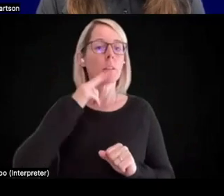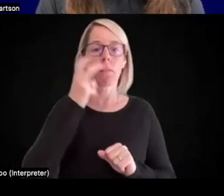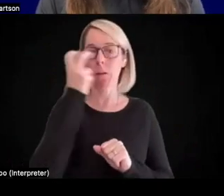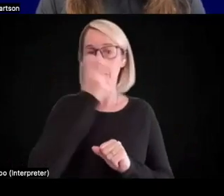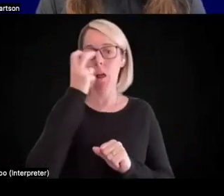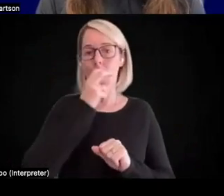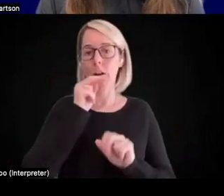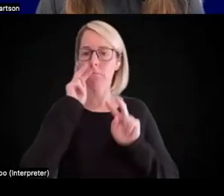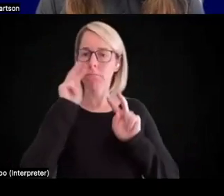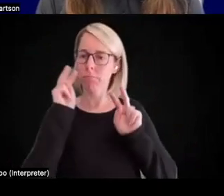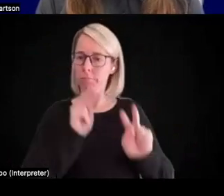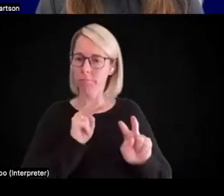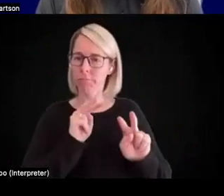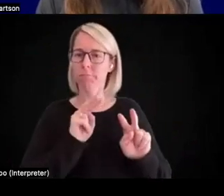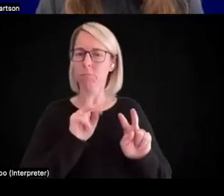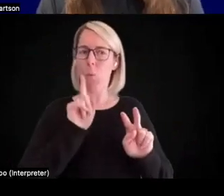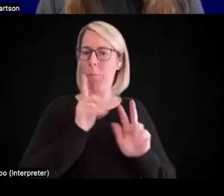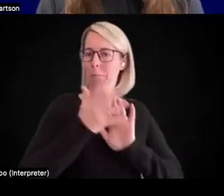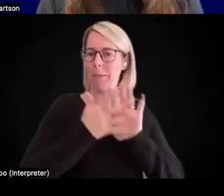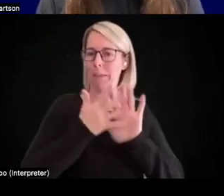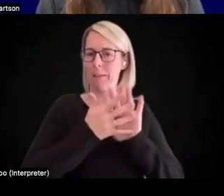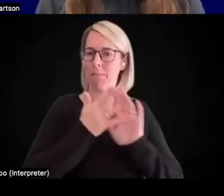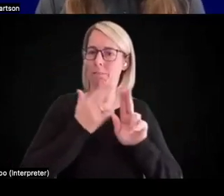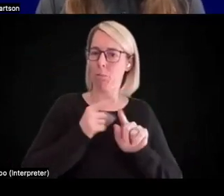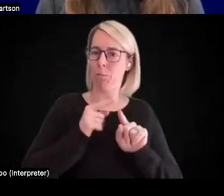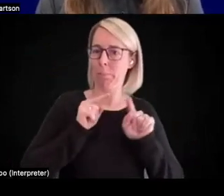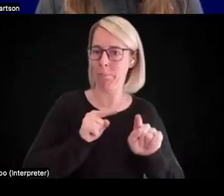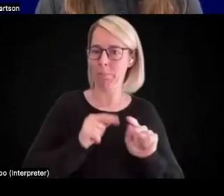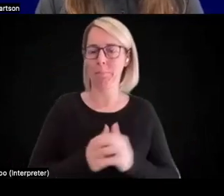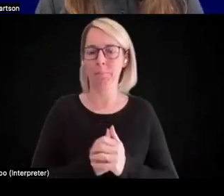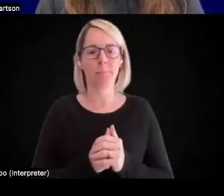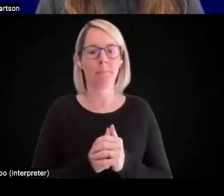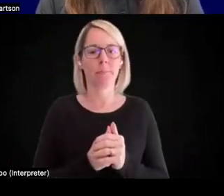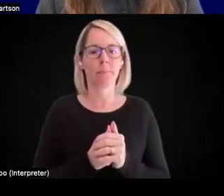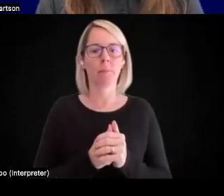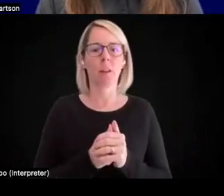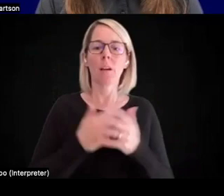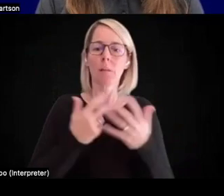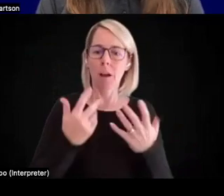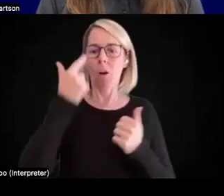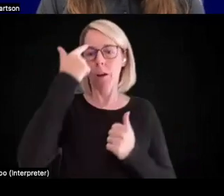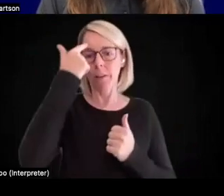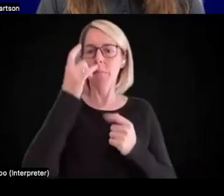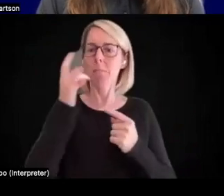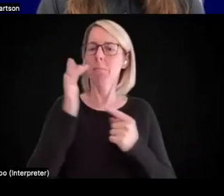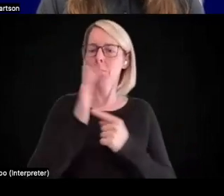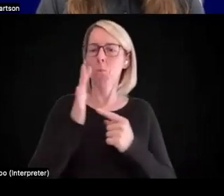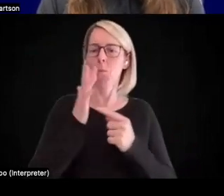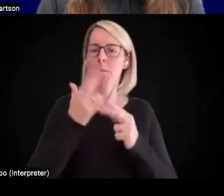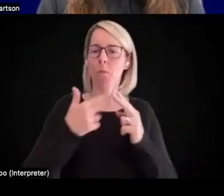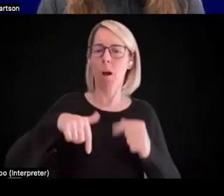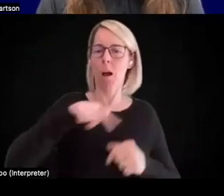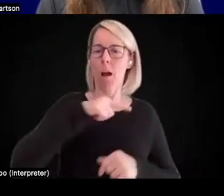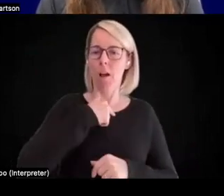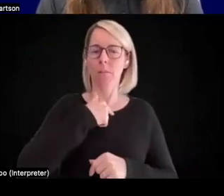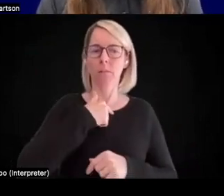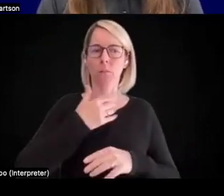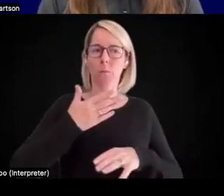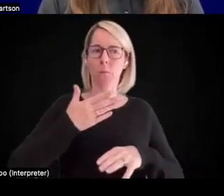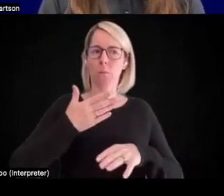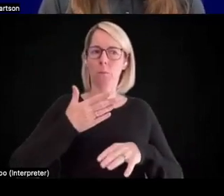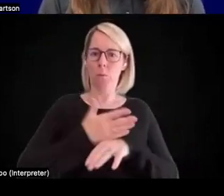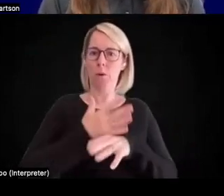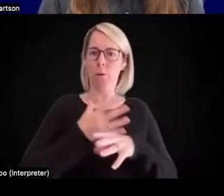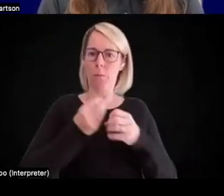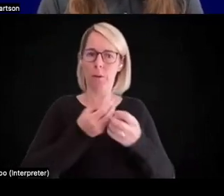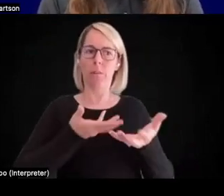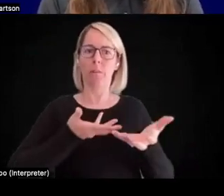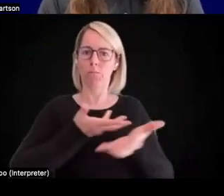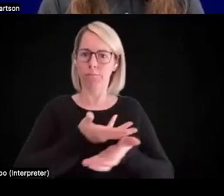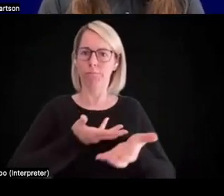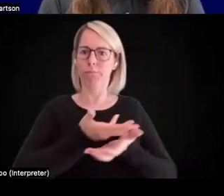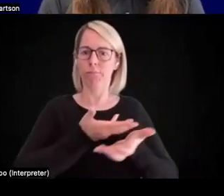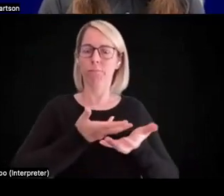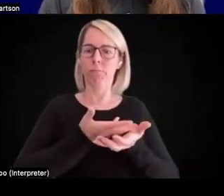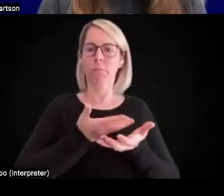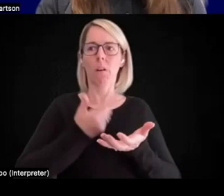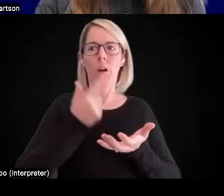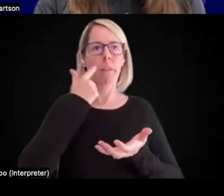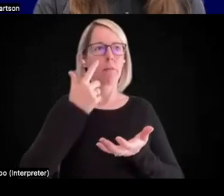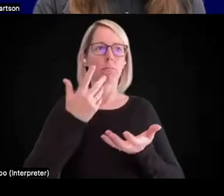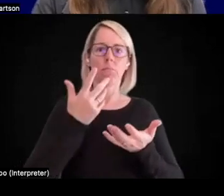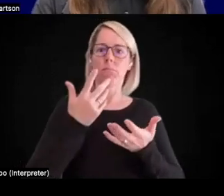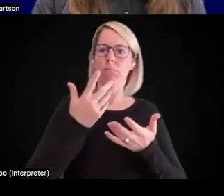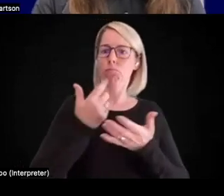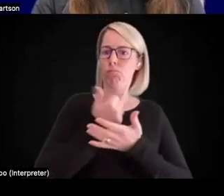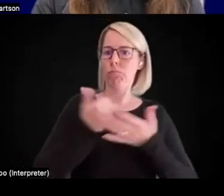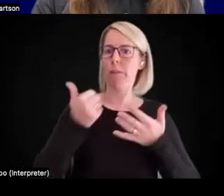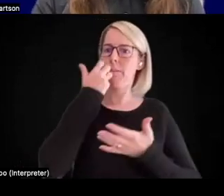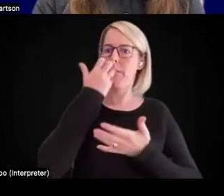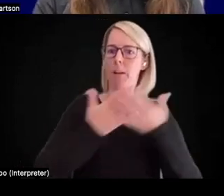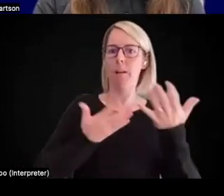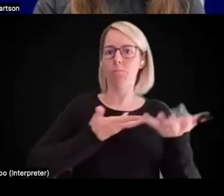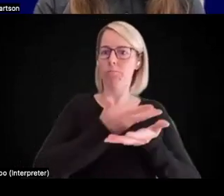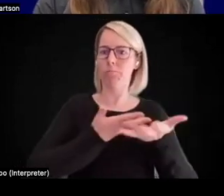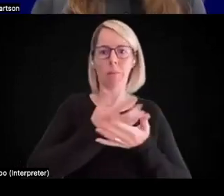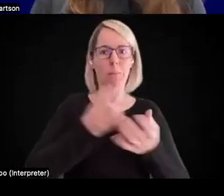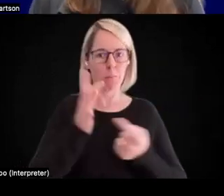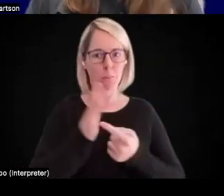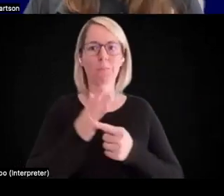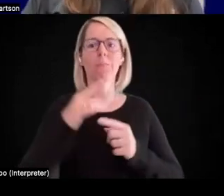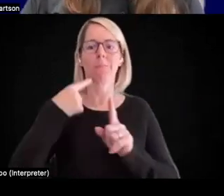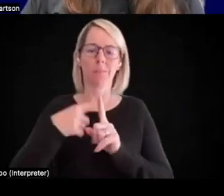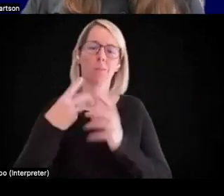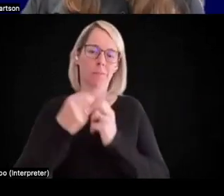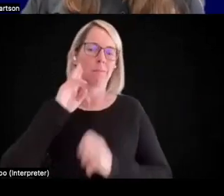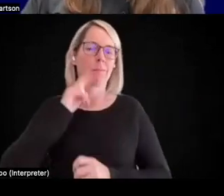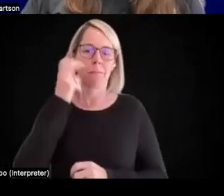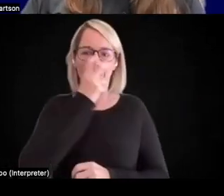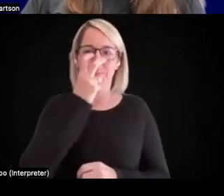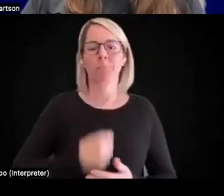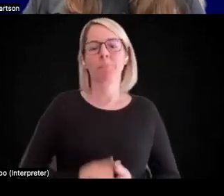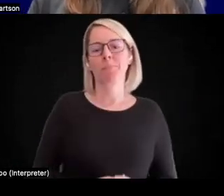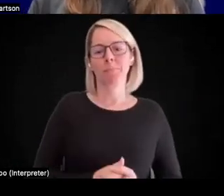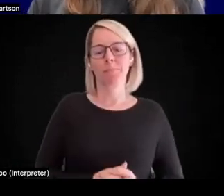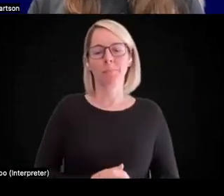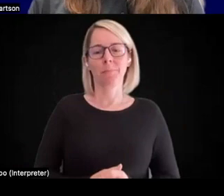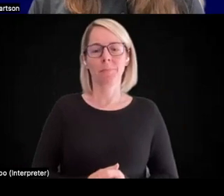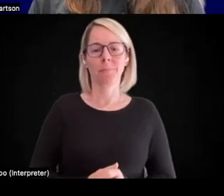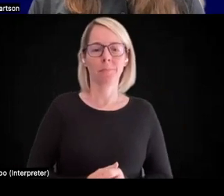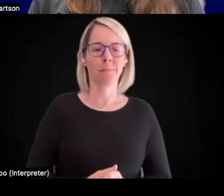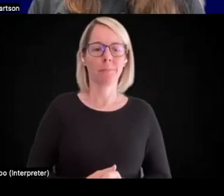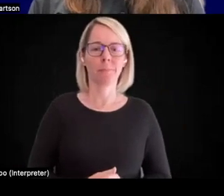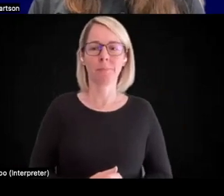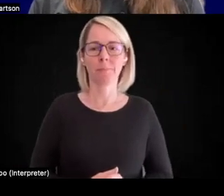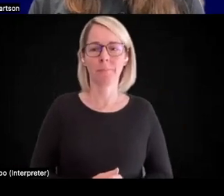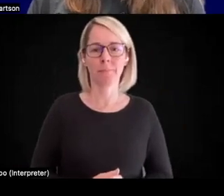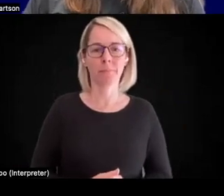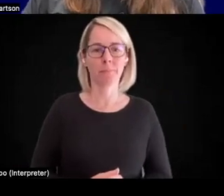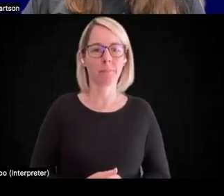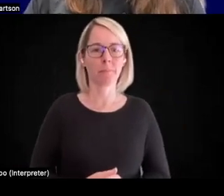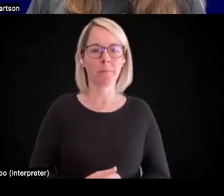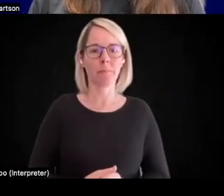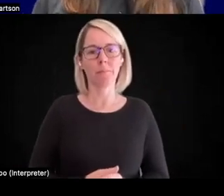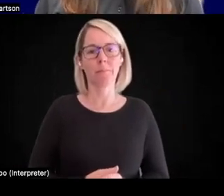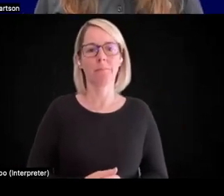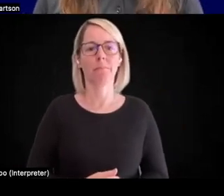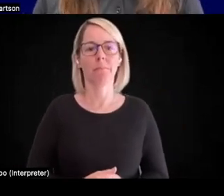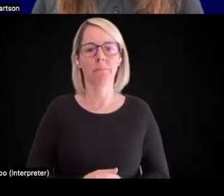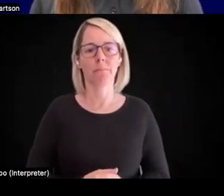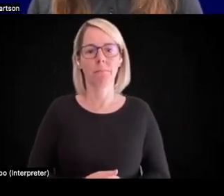but I think the messages are applicable to all of us in our interactions with people.